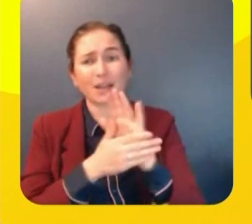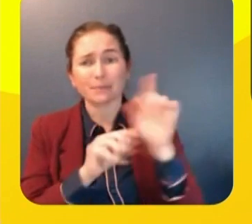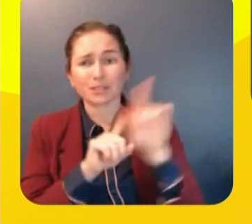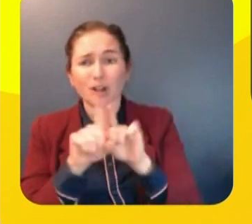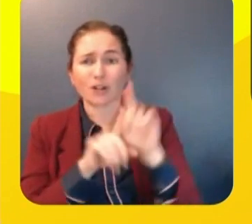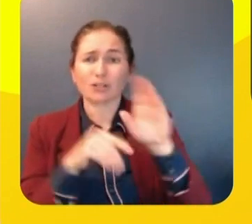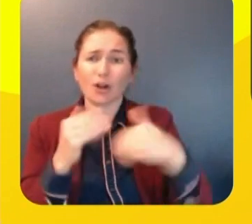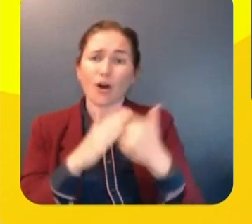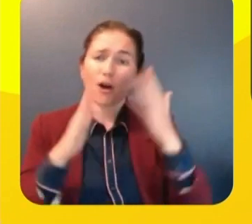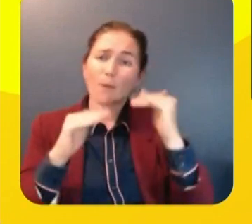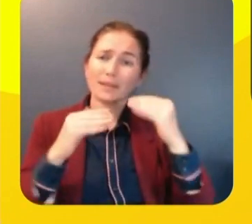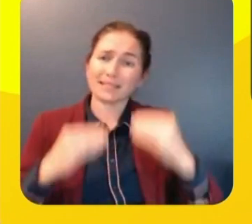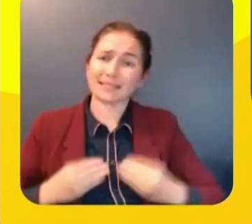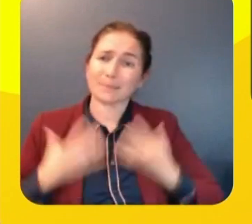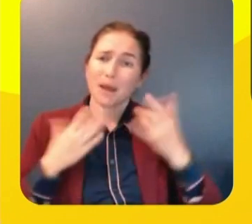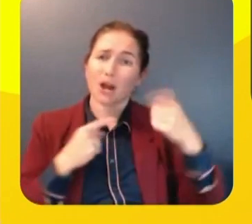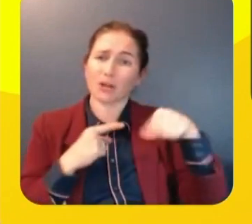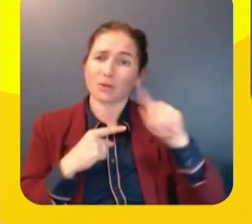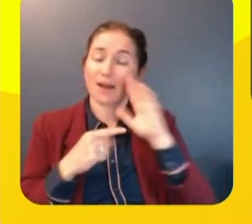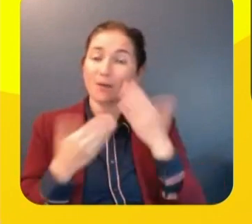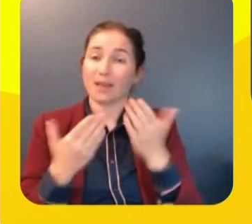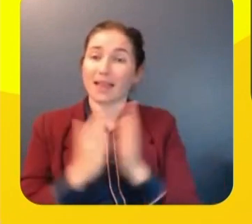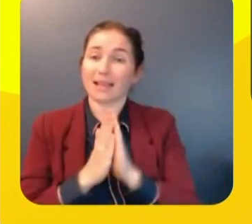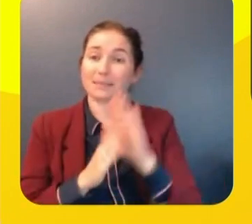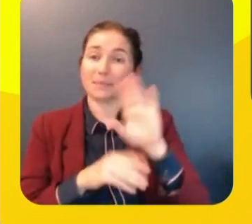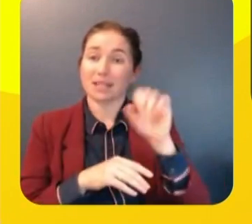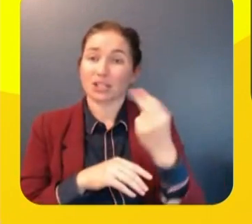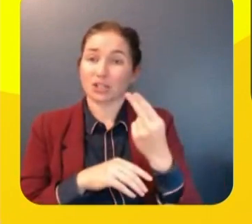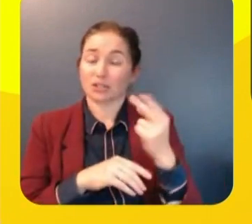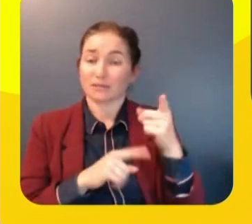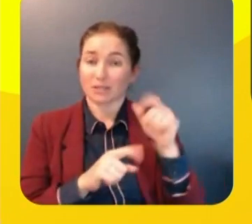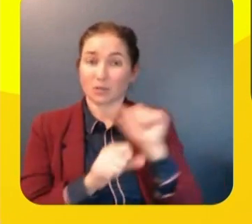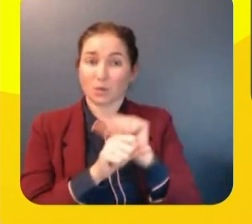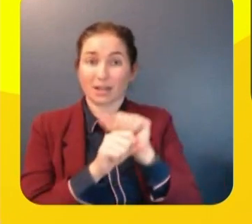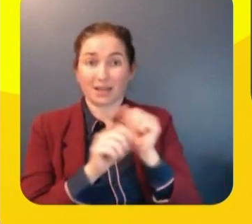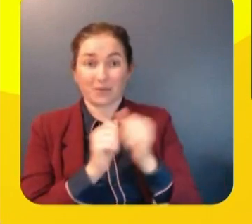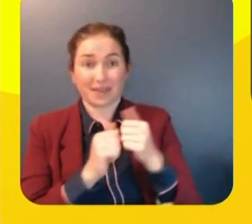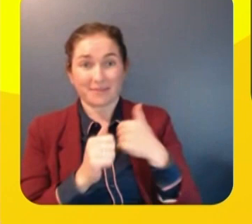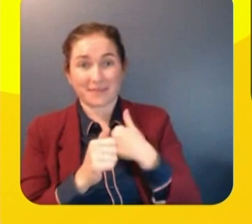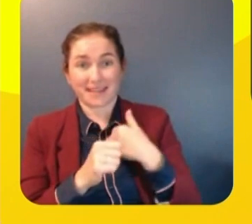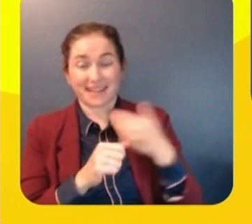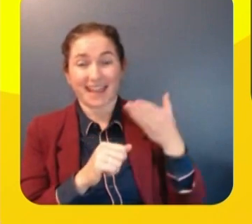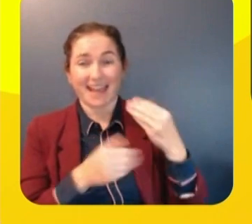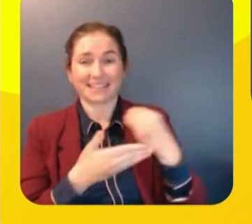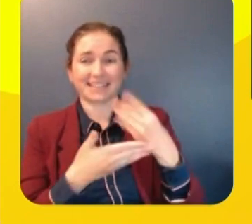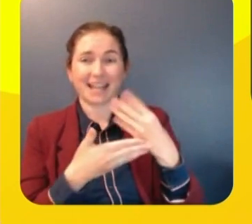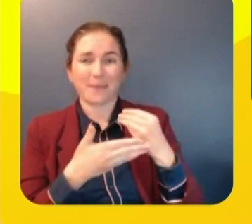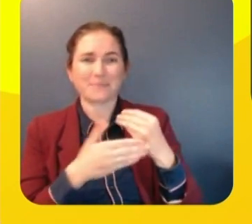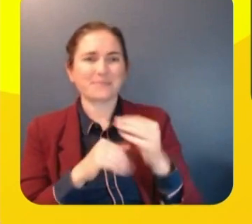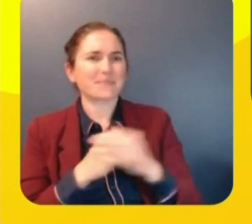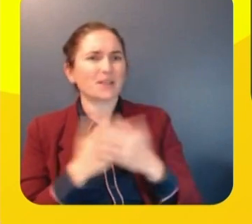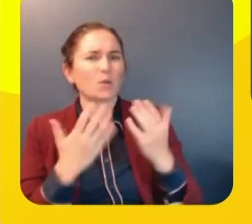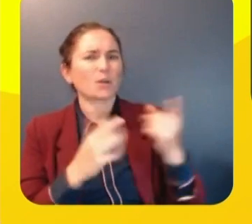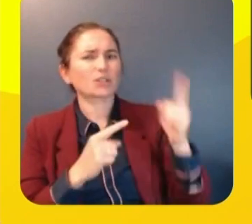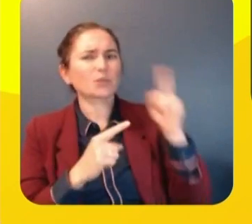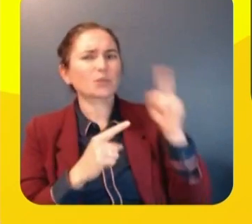So I want to ask Bish, who is working with me at Snap on this. What did you hear? What do you think? What are we got to do?